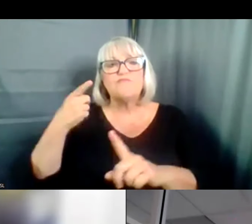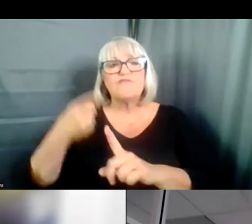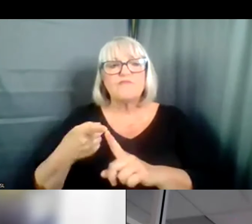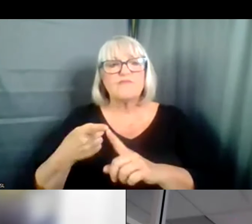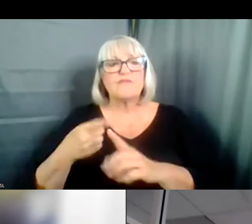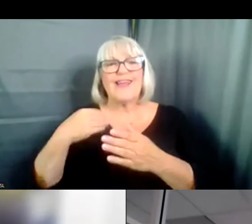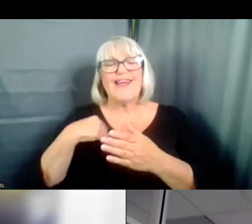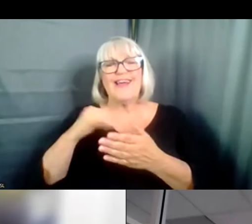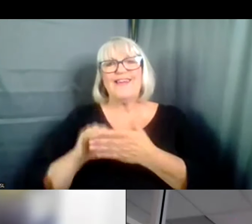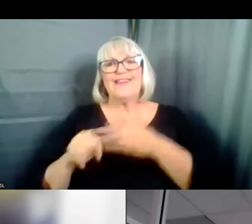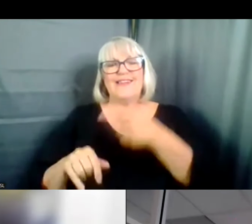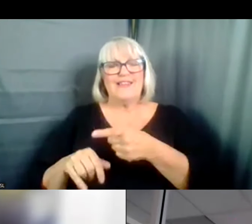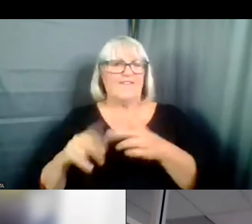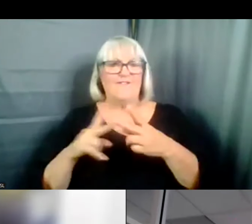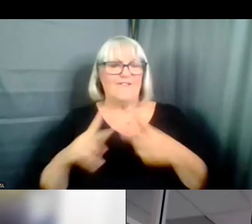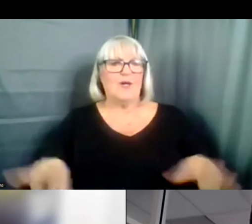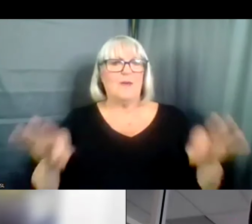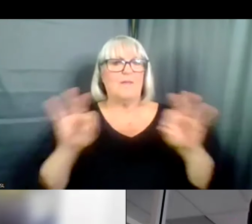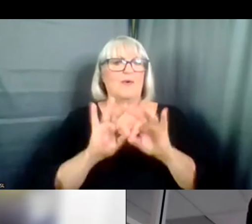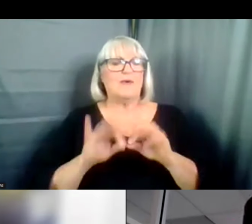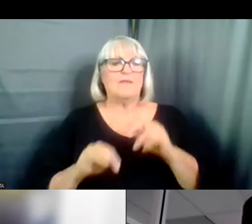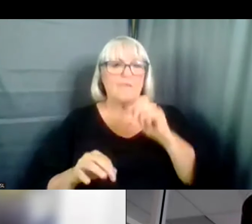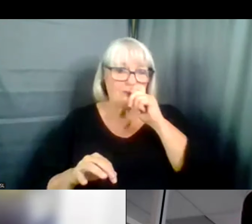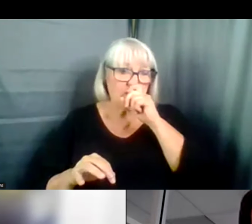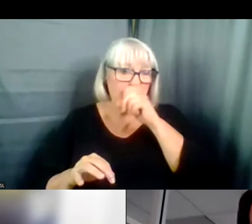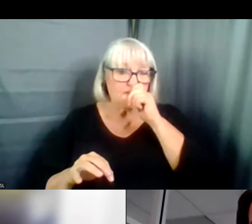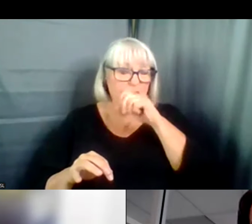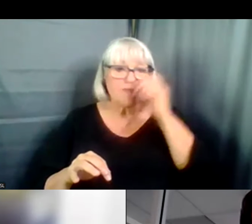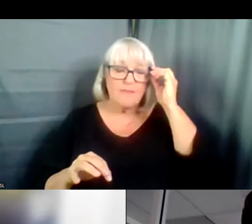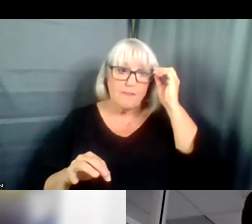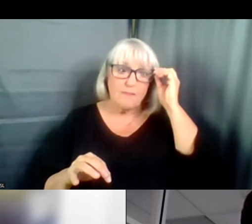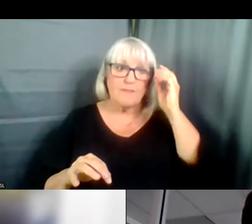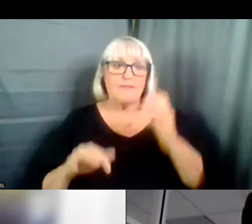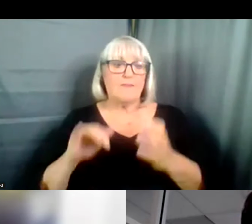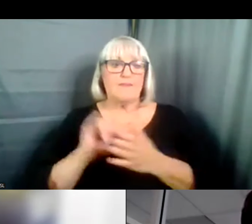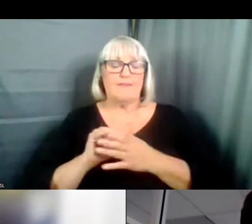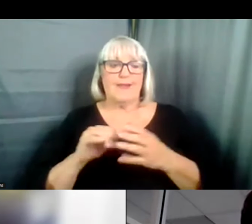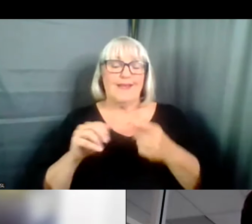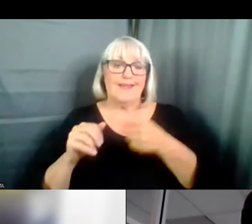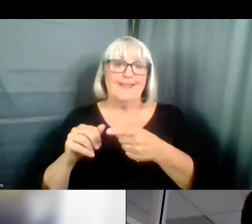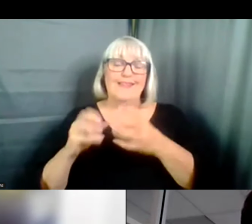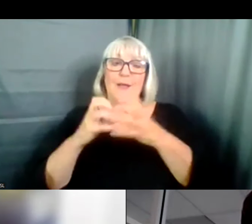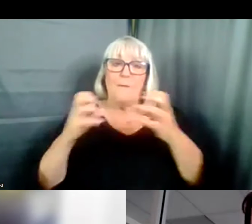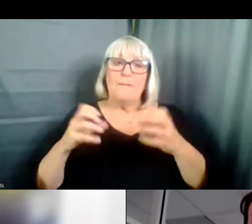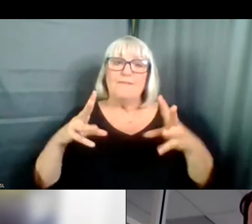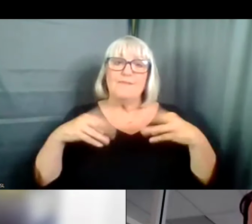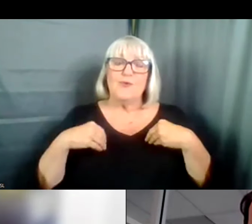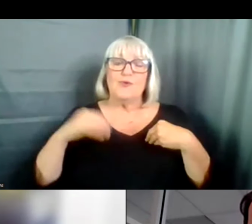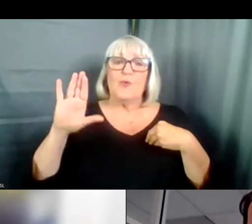portfolio is essential. These participants have taken a pretty big risk in a participating this type of pilot